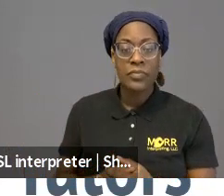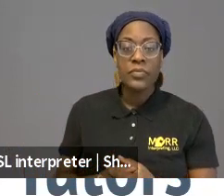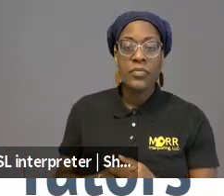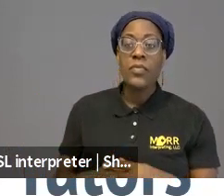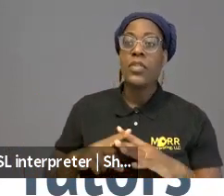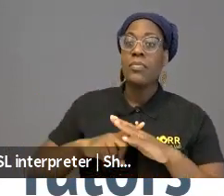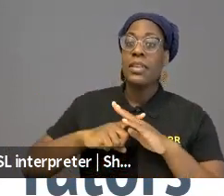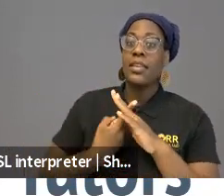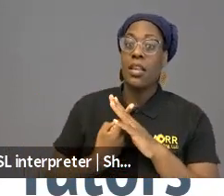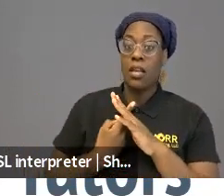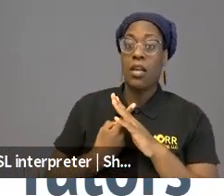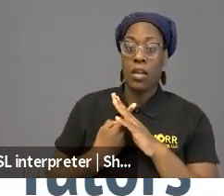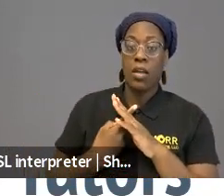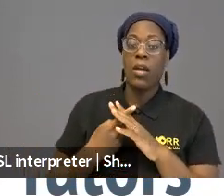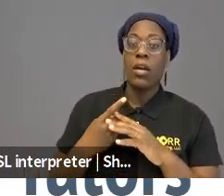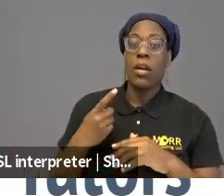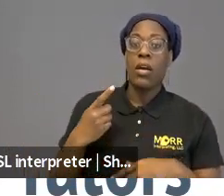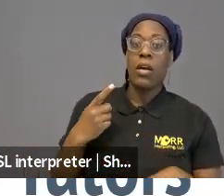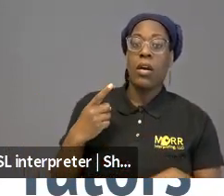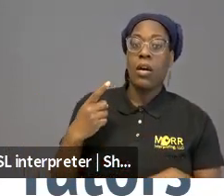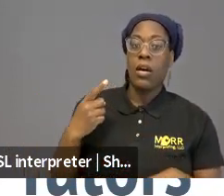were set at the beginning the task of creating a set of goals for their team,